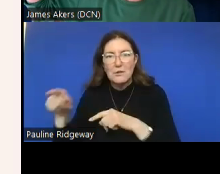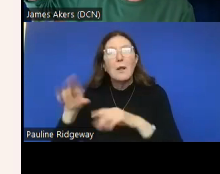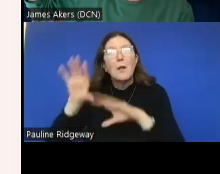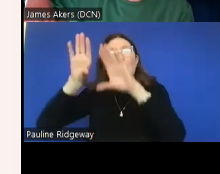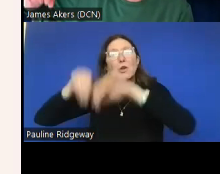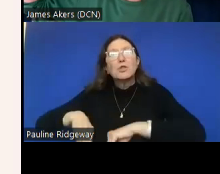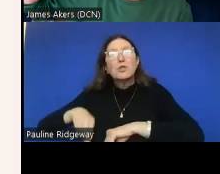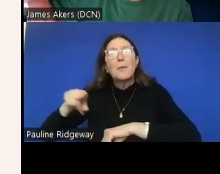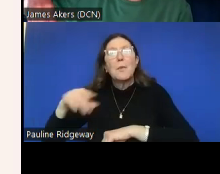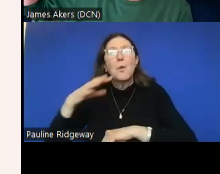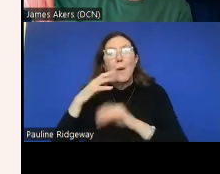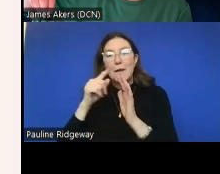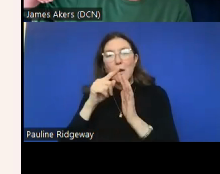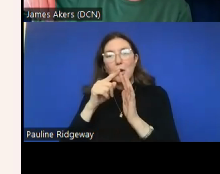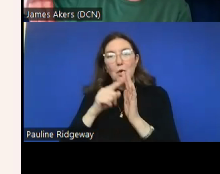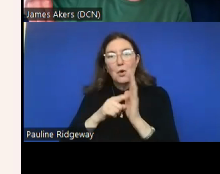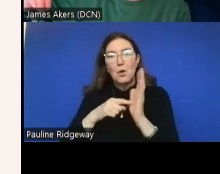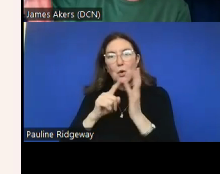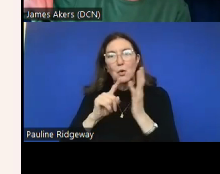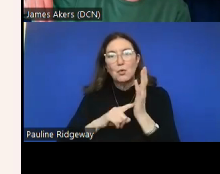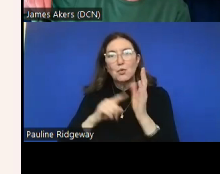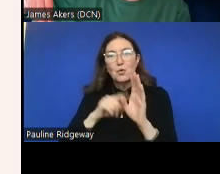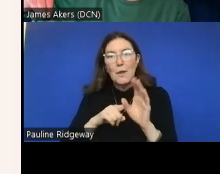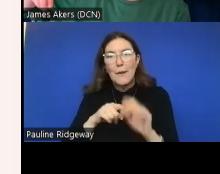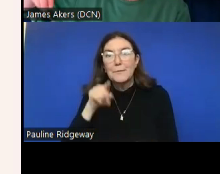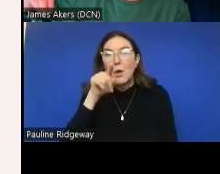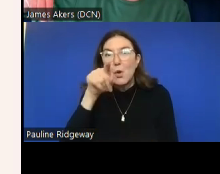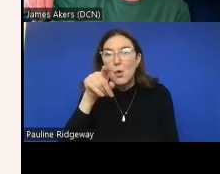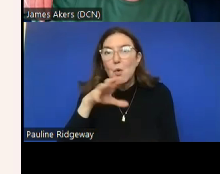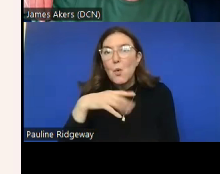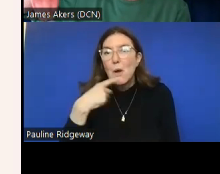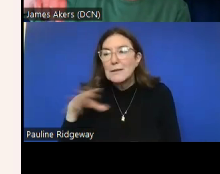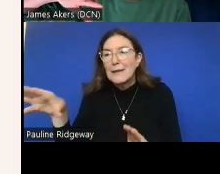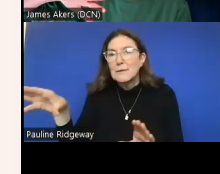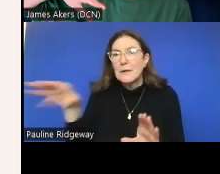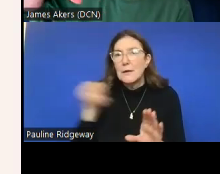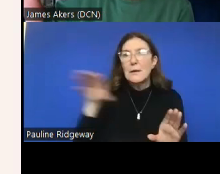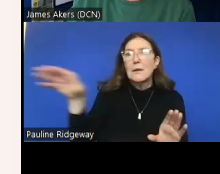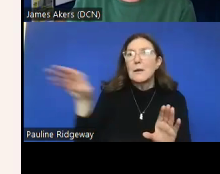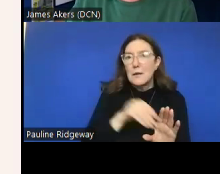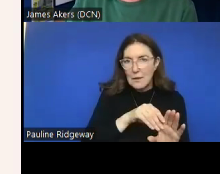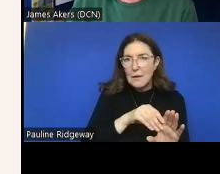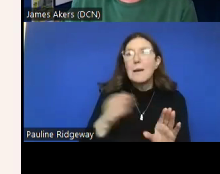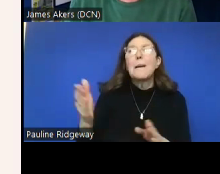If you want to extract the data from it, you need to do so before July, because it will be deleted forever.